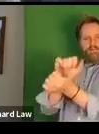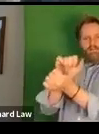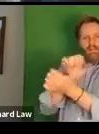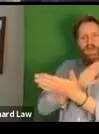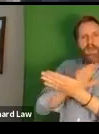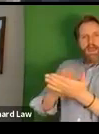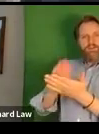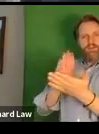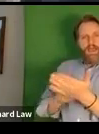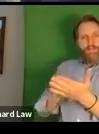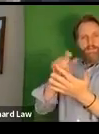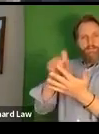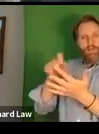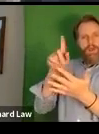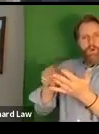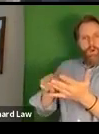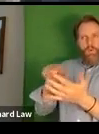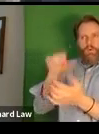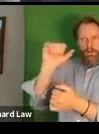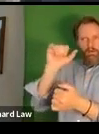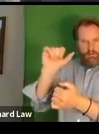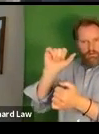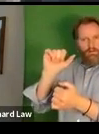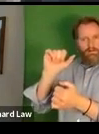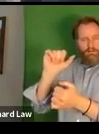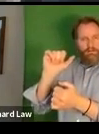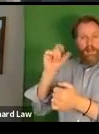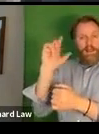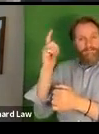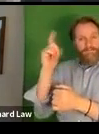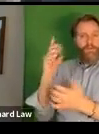able to give to the to the school then you're going to continue on